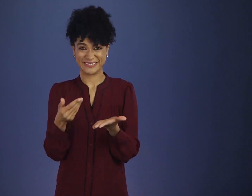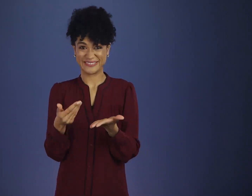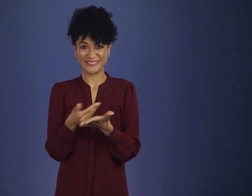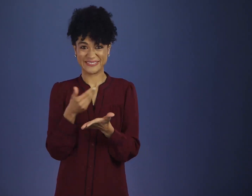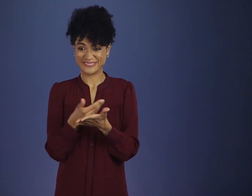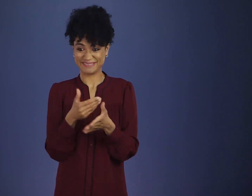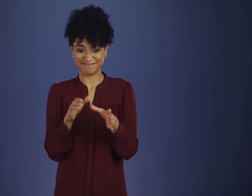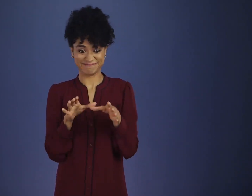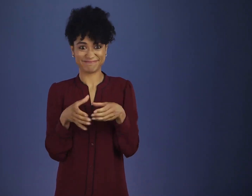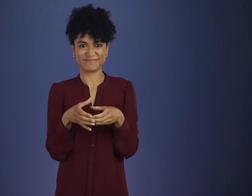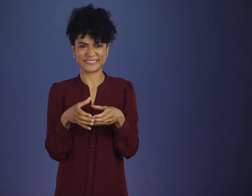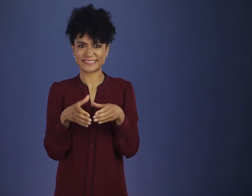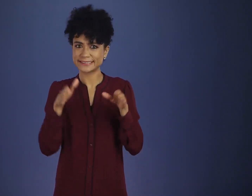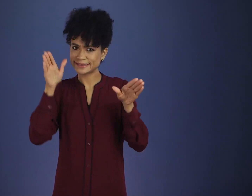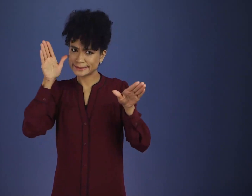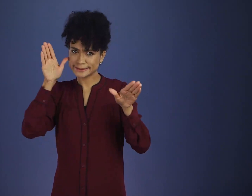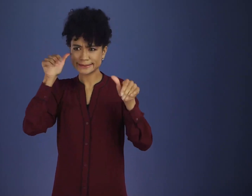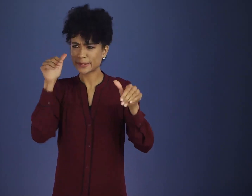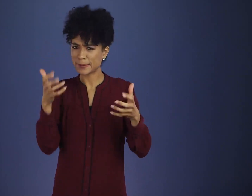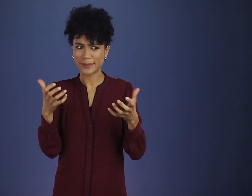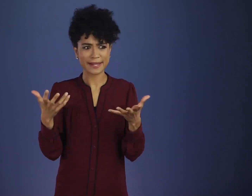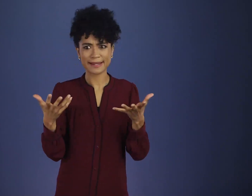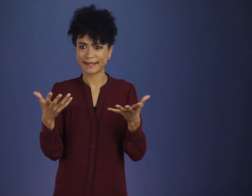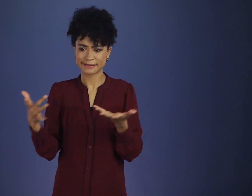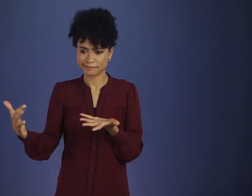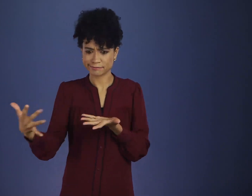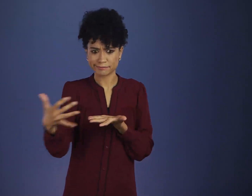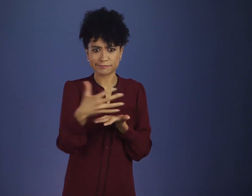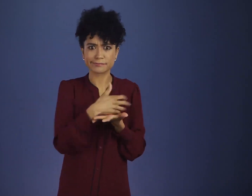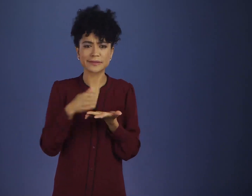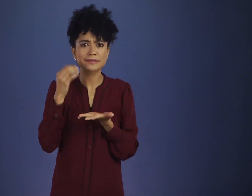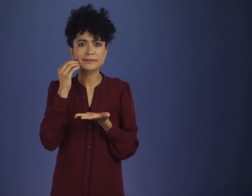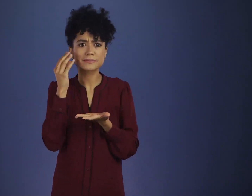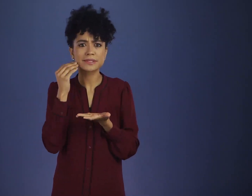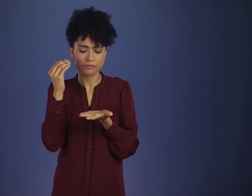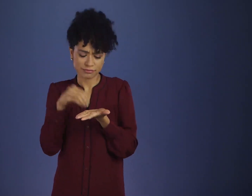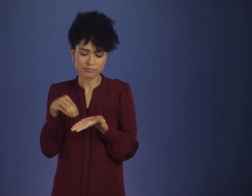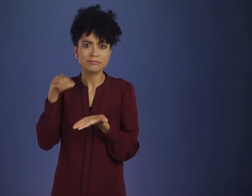Nevertheless, the infant Society determined to set down its experience in a book